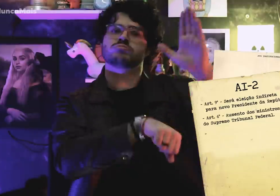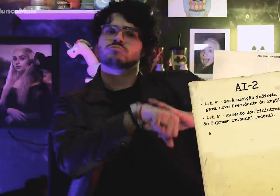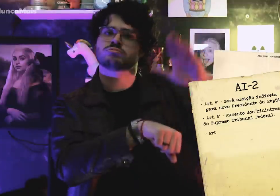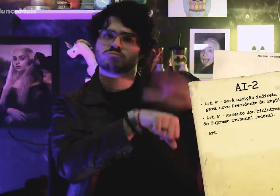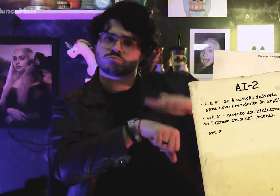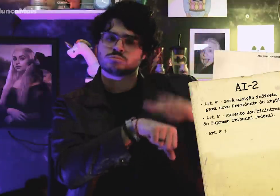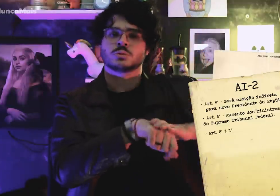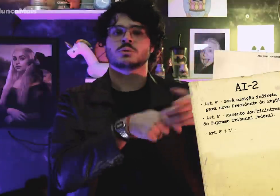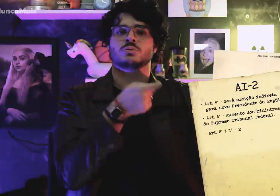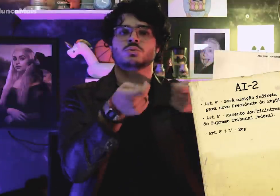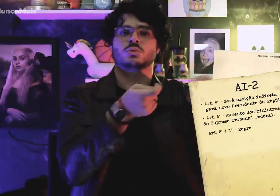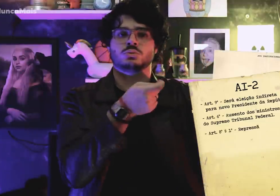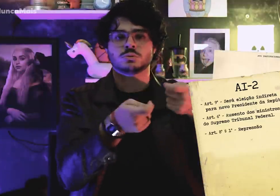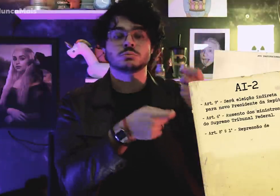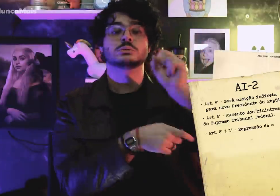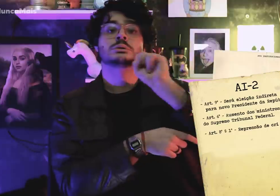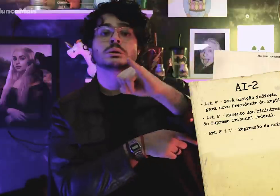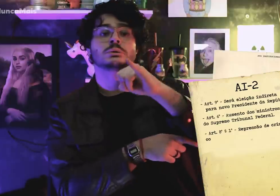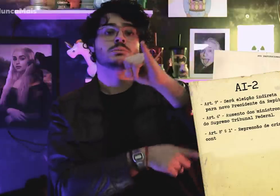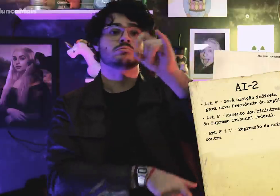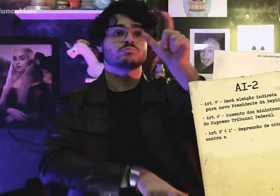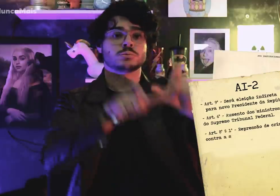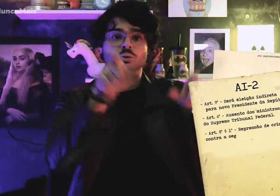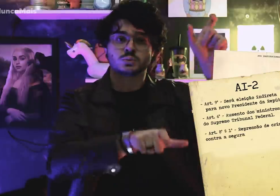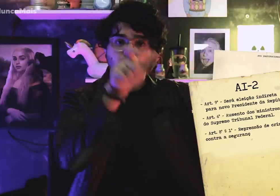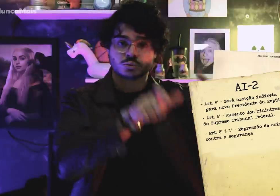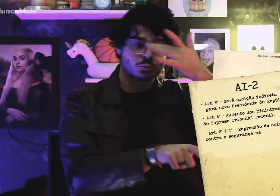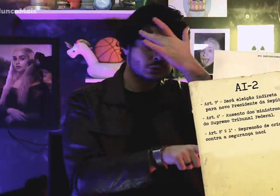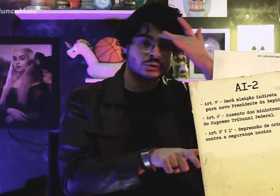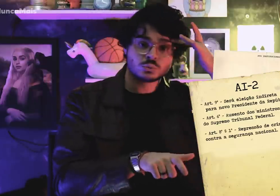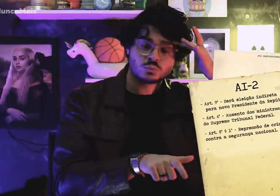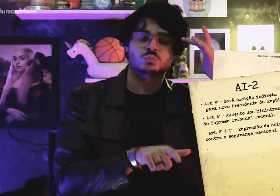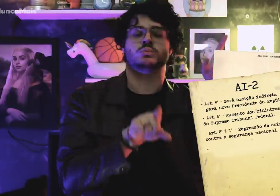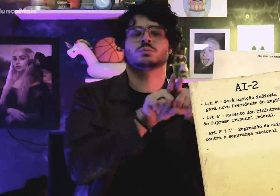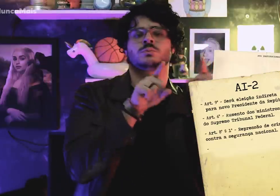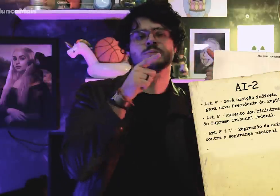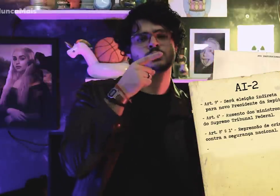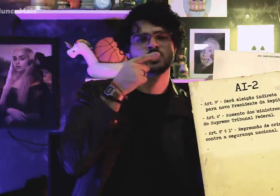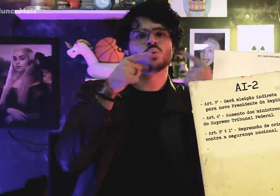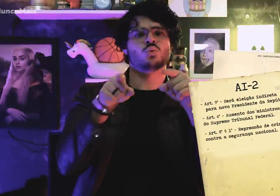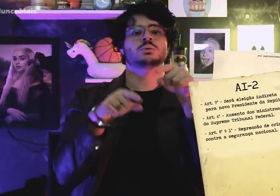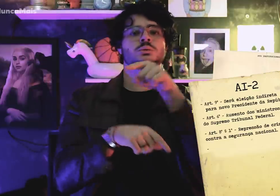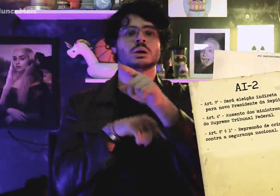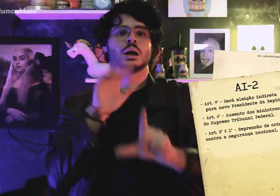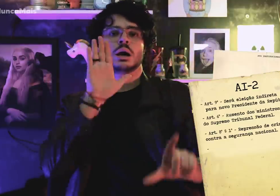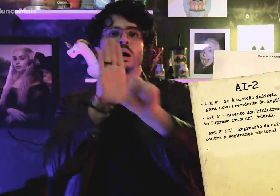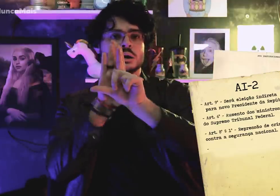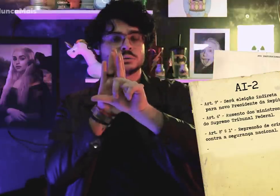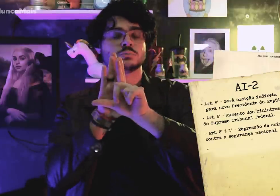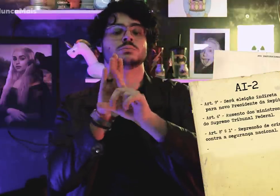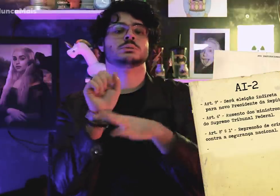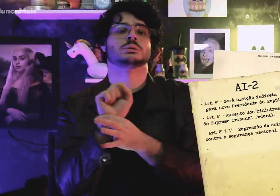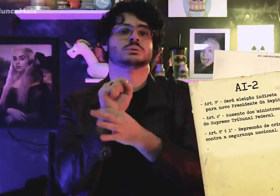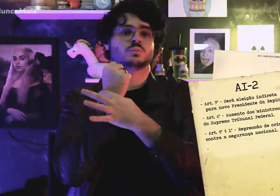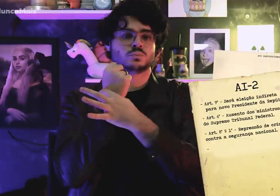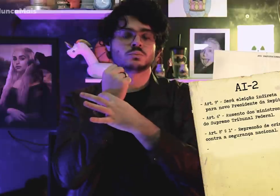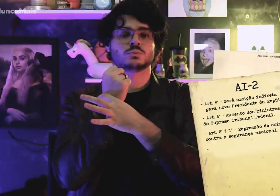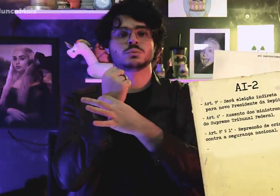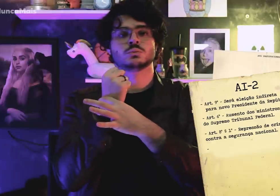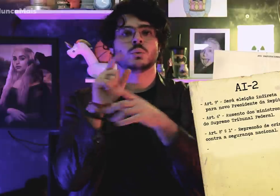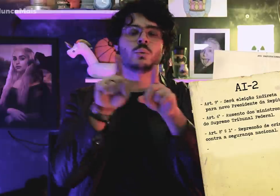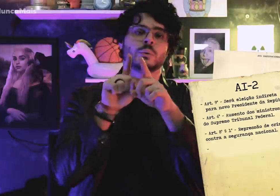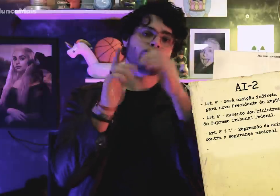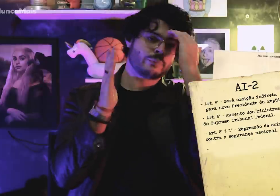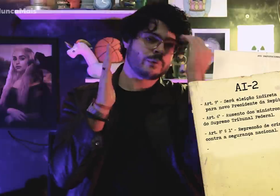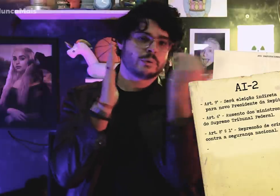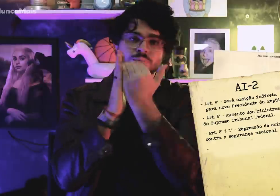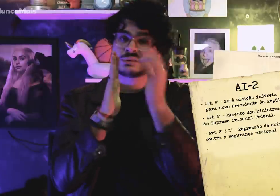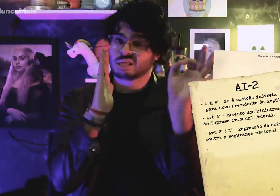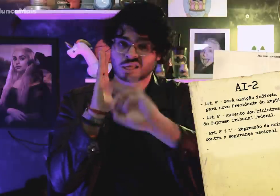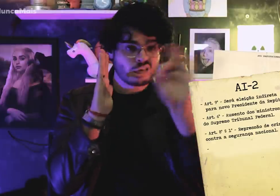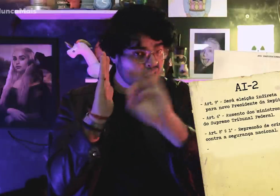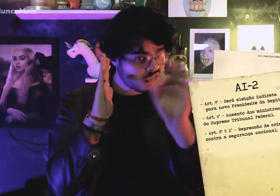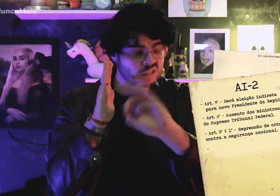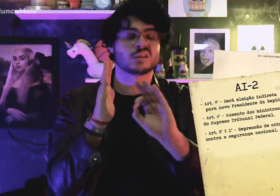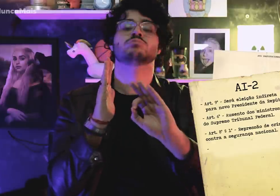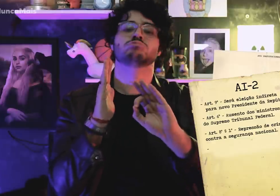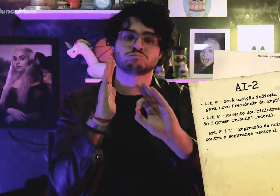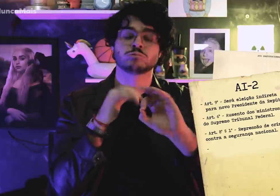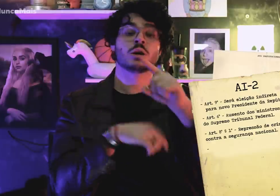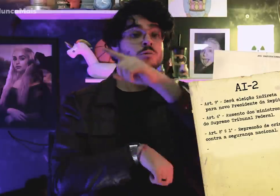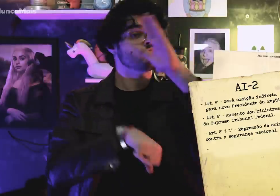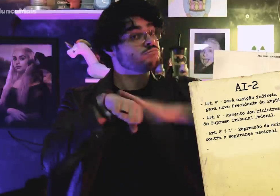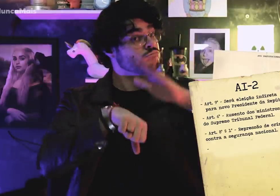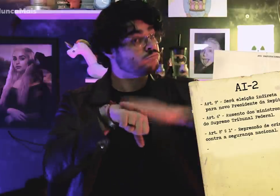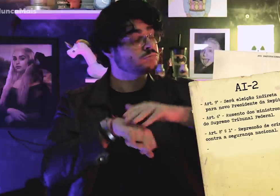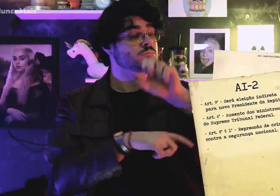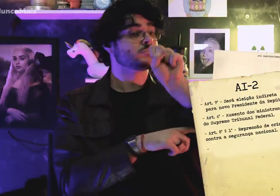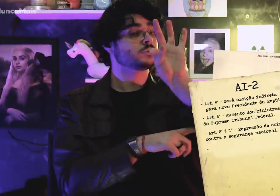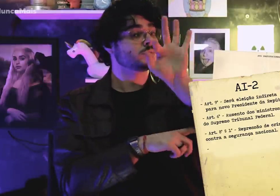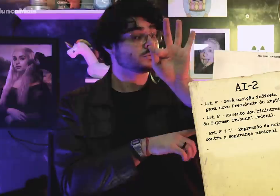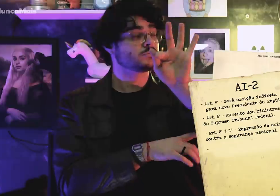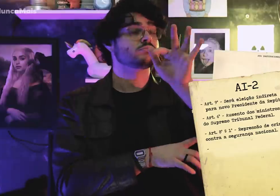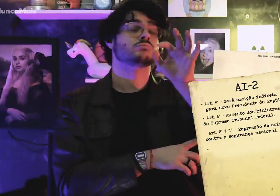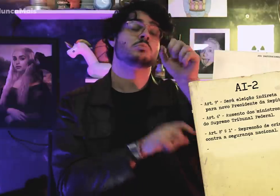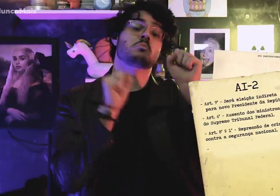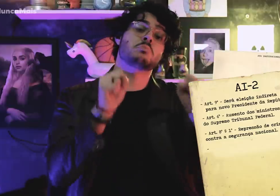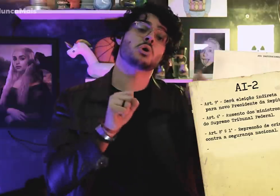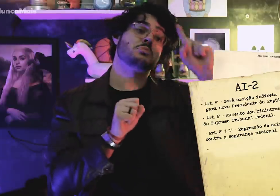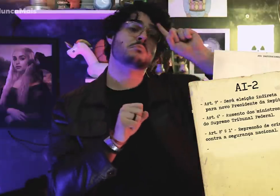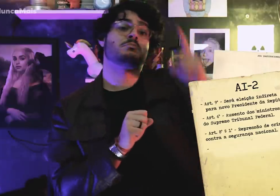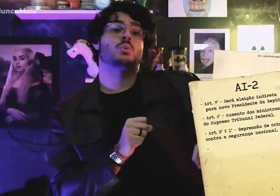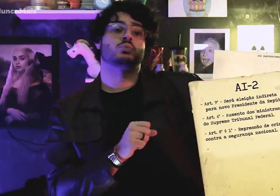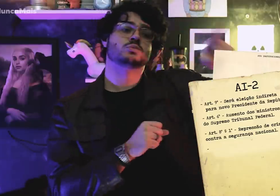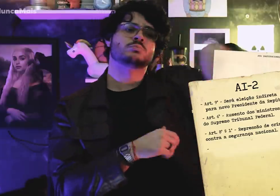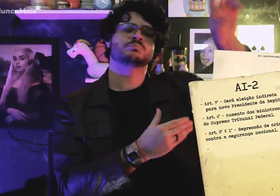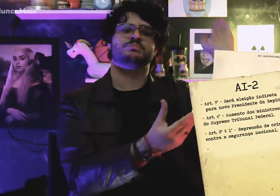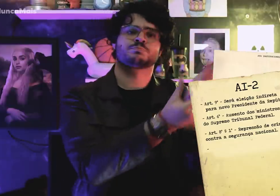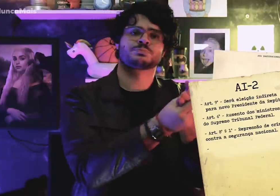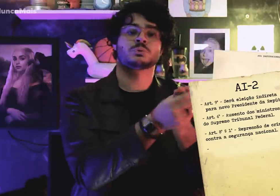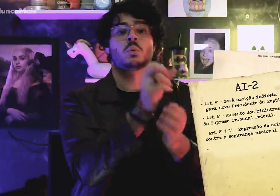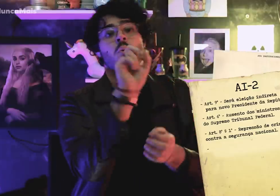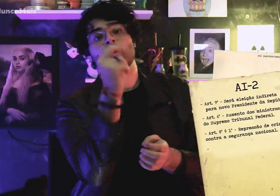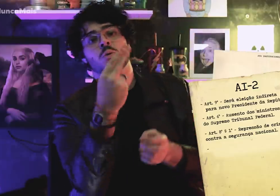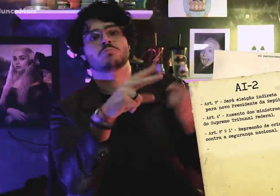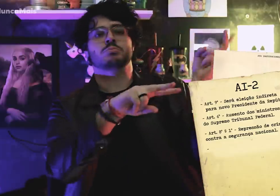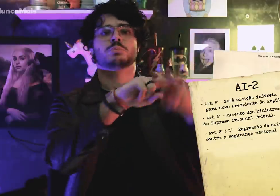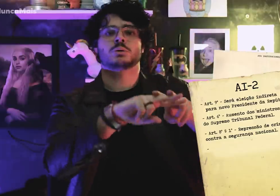and still allowing civilians to be arrested and prosecuted for a crime against national security.